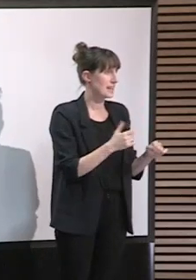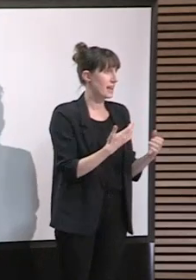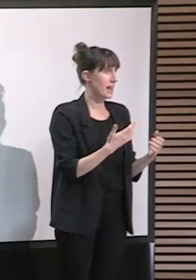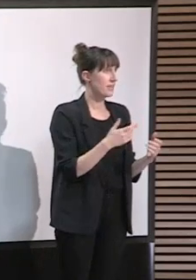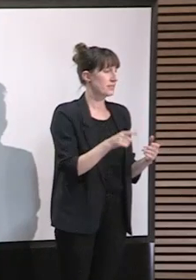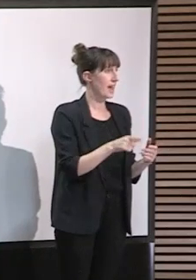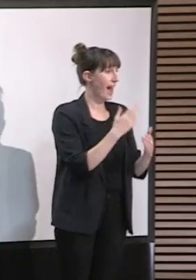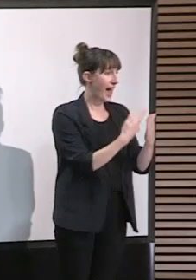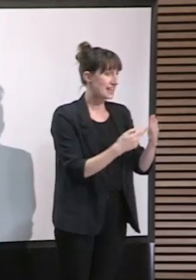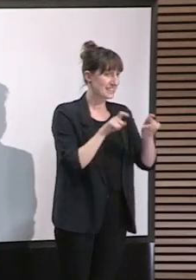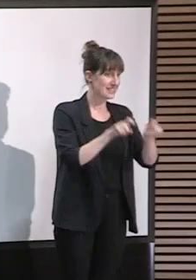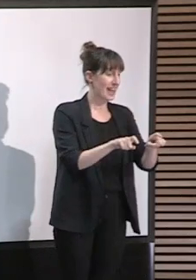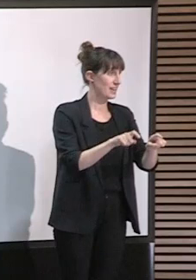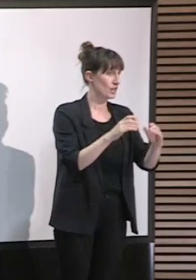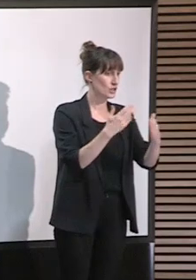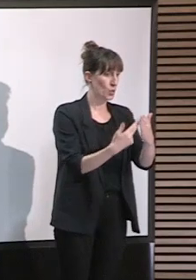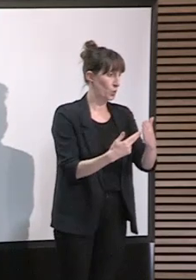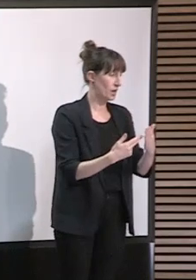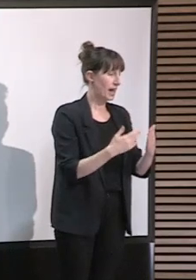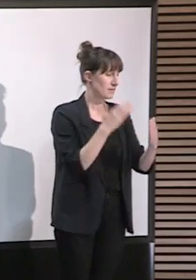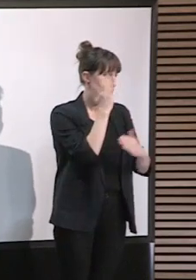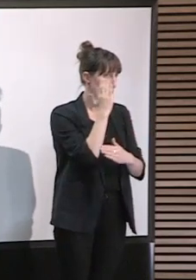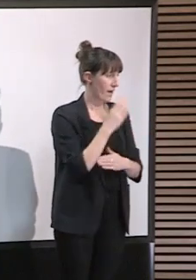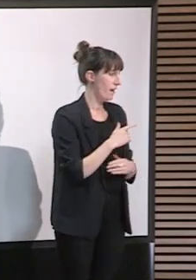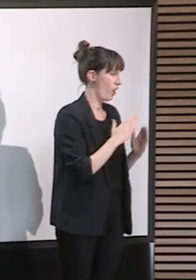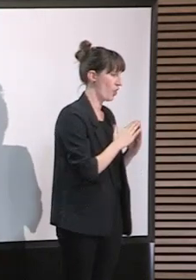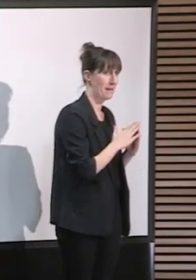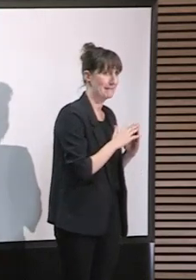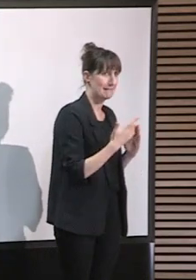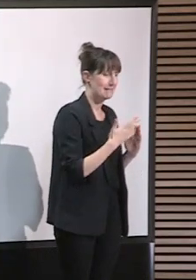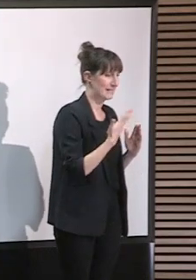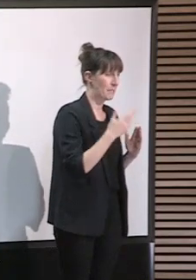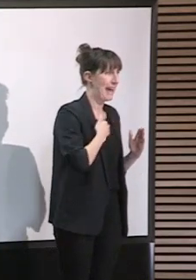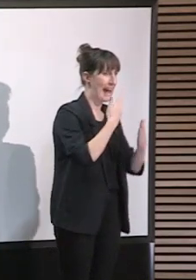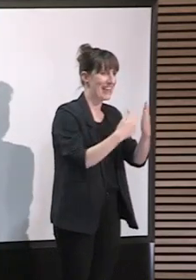consider even a smaller number of students who need to finish